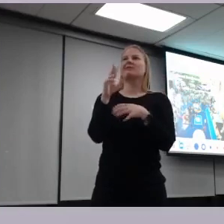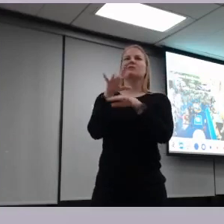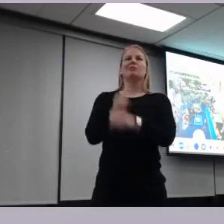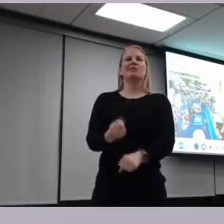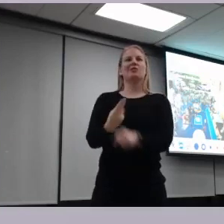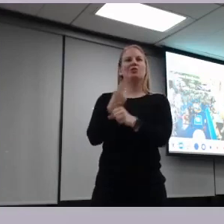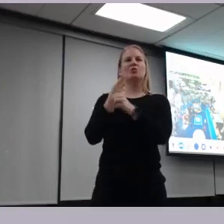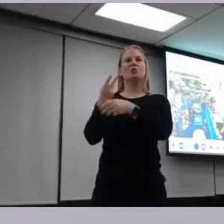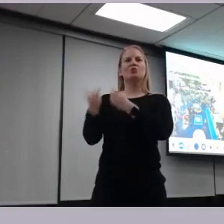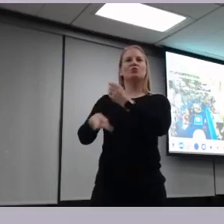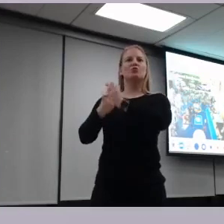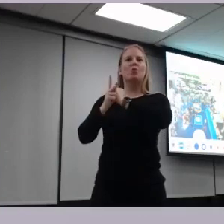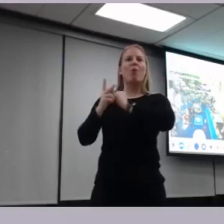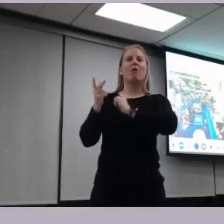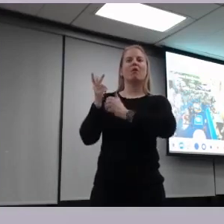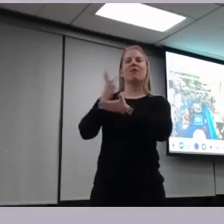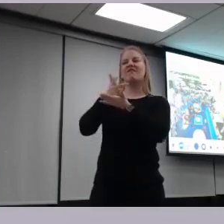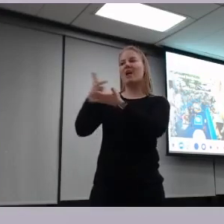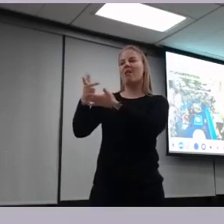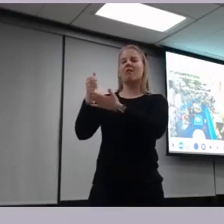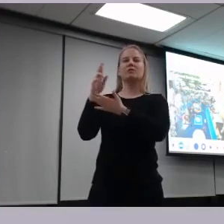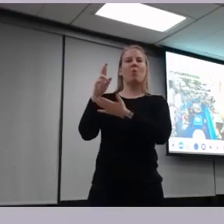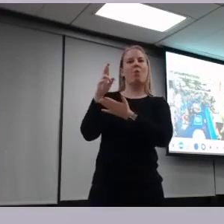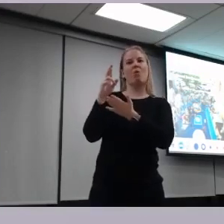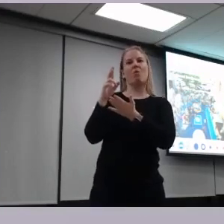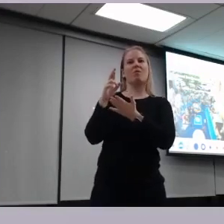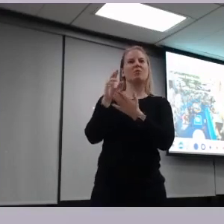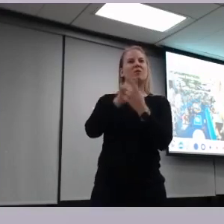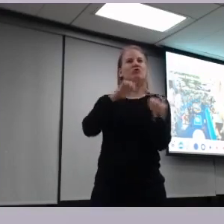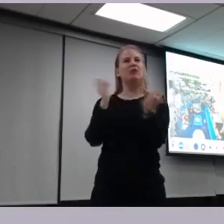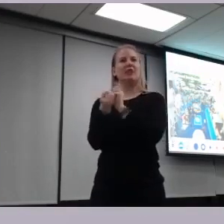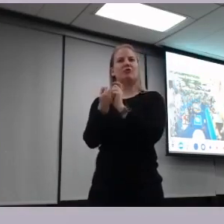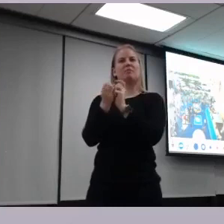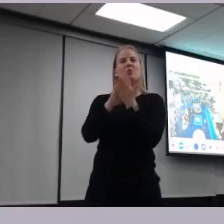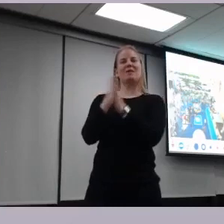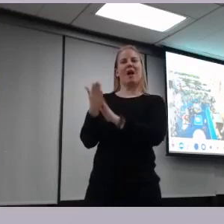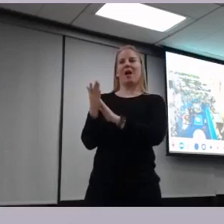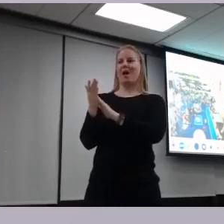for recreation, artistic expression and community identity. We go to the next slide.